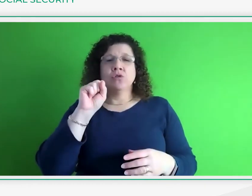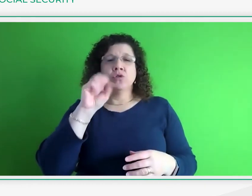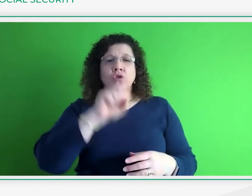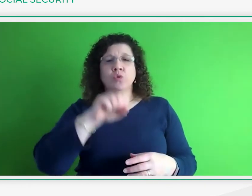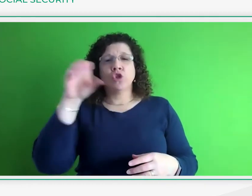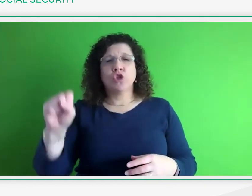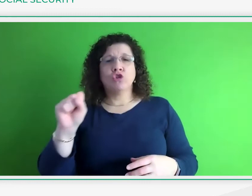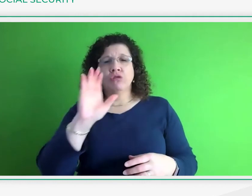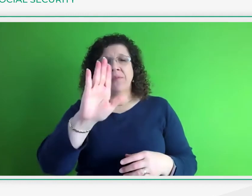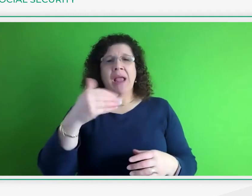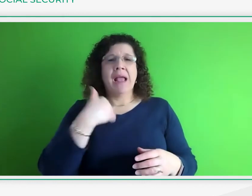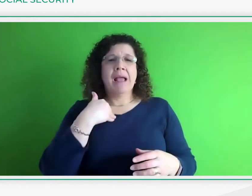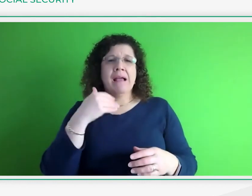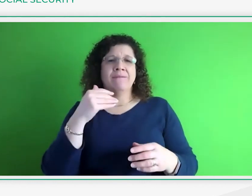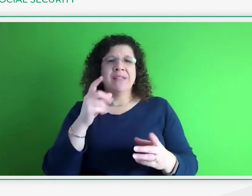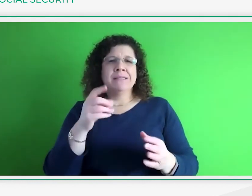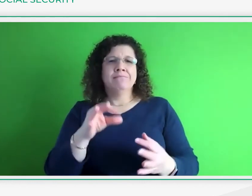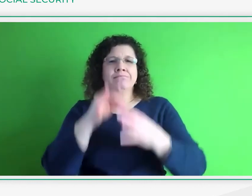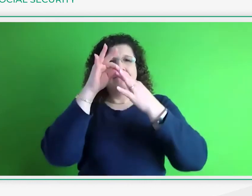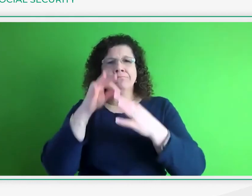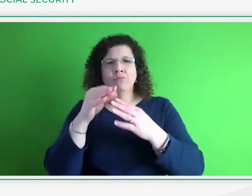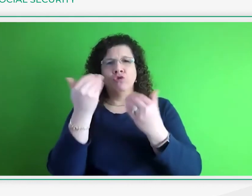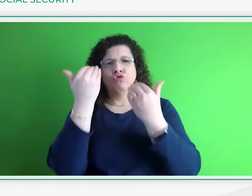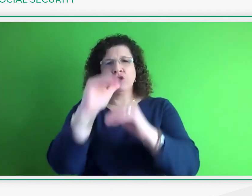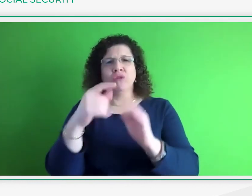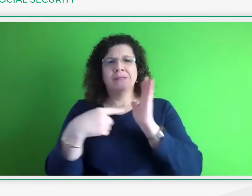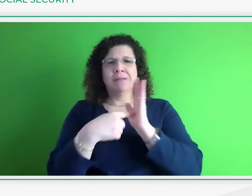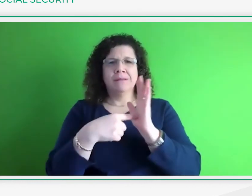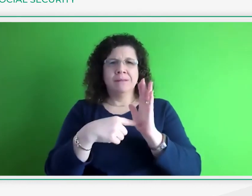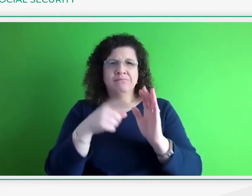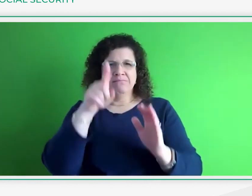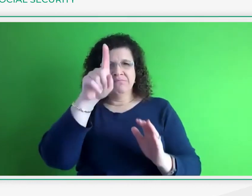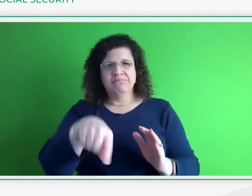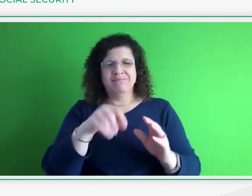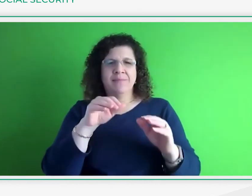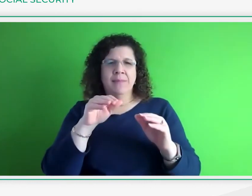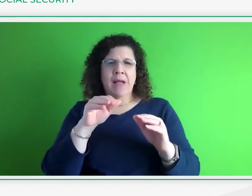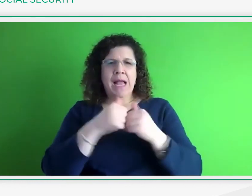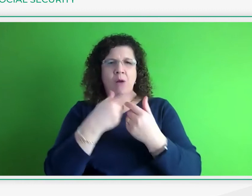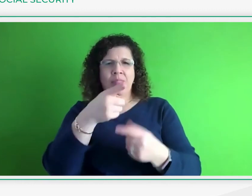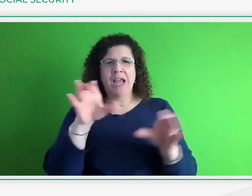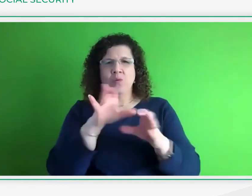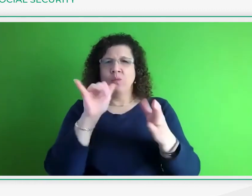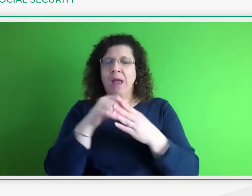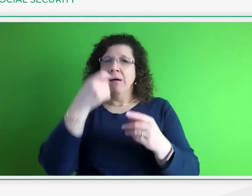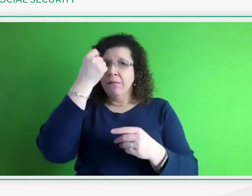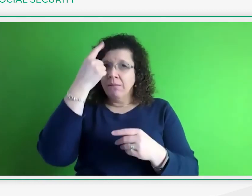He deferred it to the age of 70. So this is one of the examples of the restricted application.